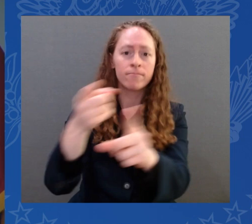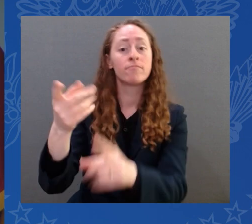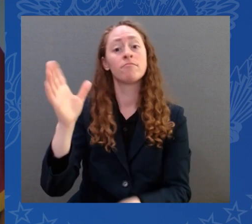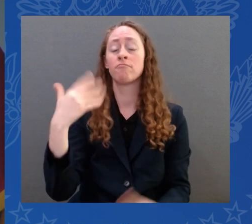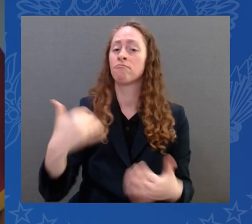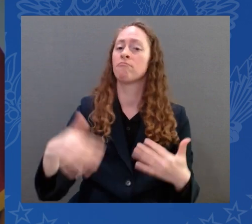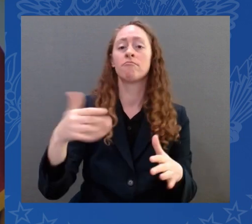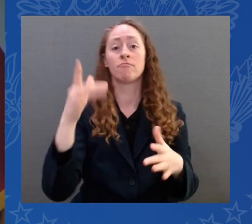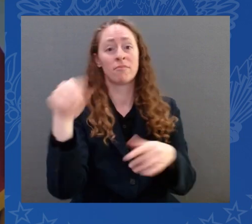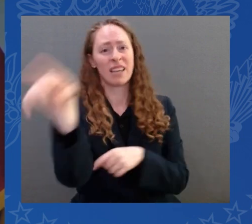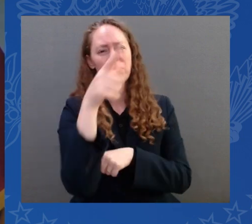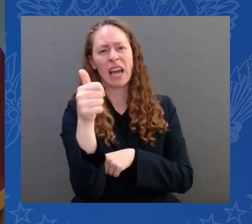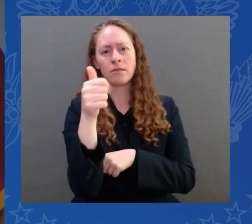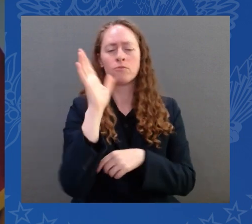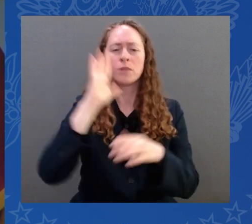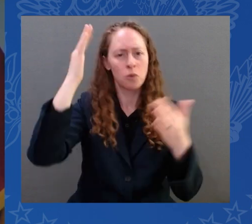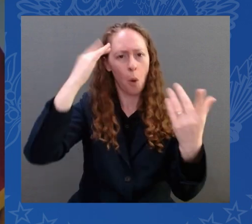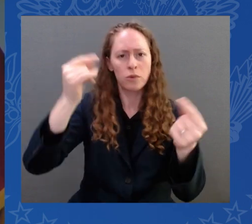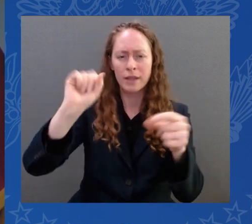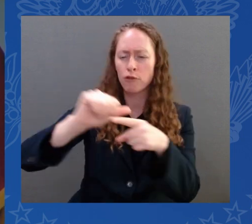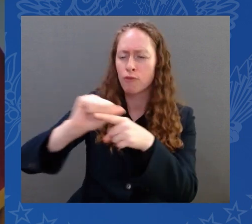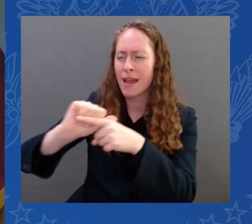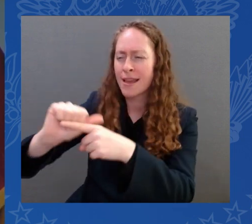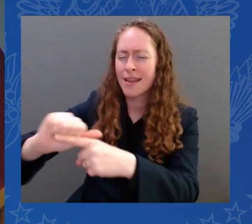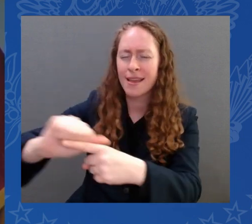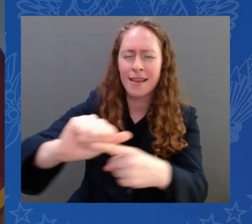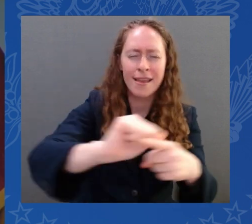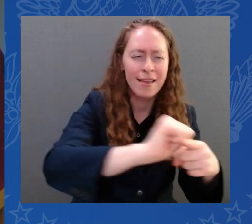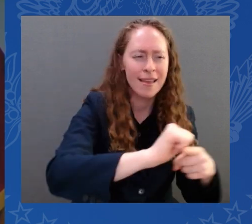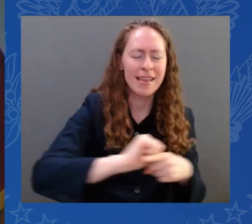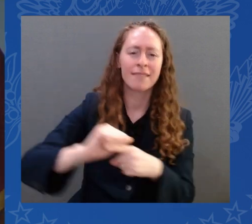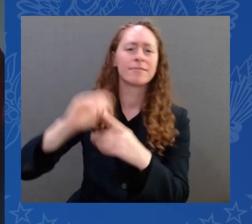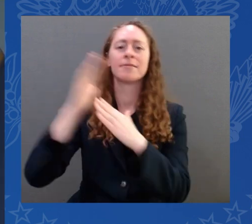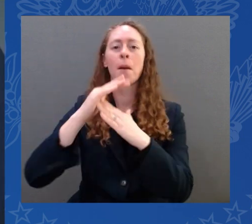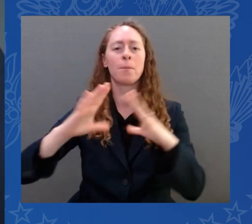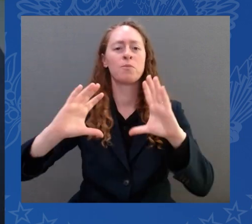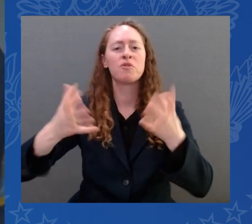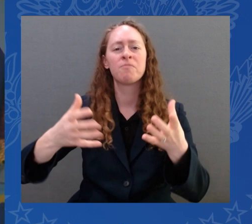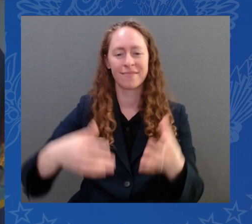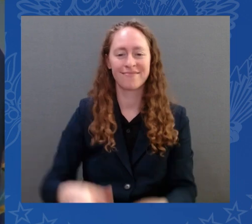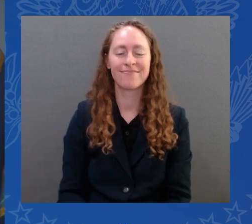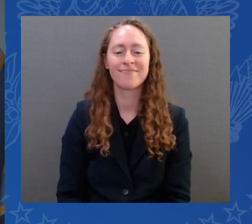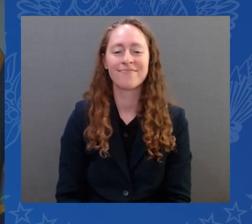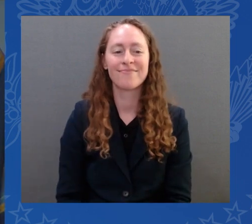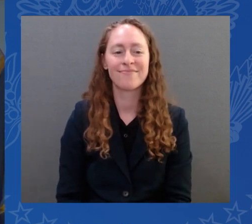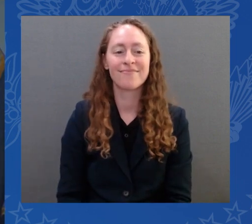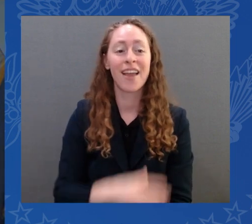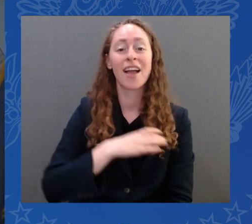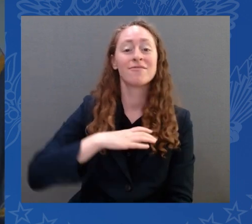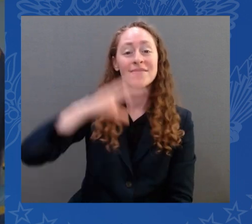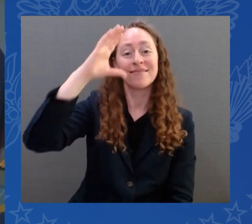I also want to recognize Congressman DesJarlais and -- who -- and Congressman Crowley,